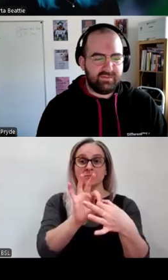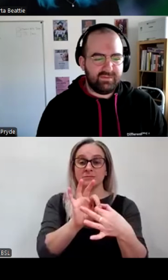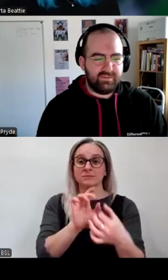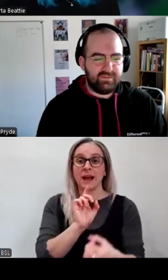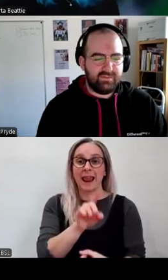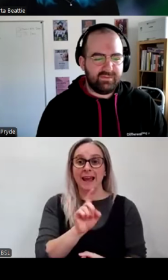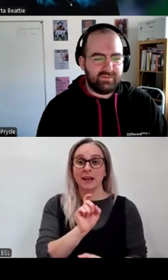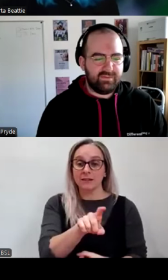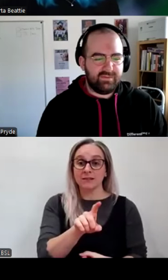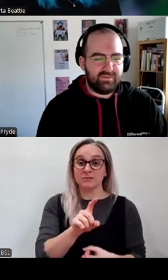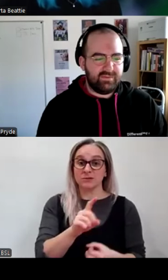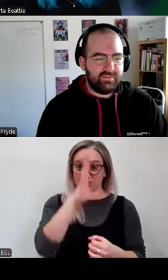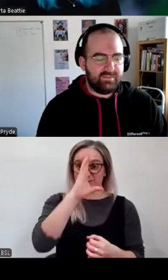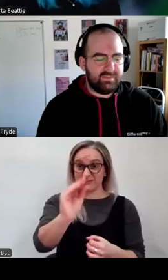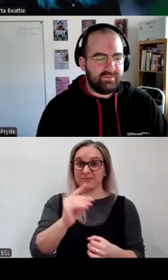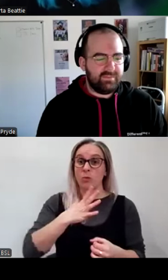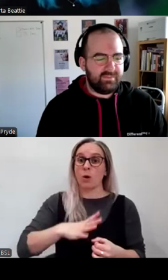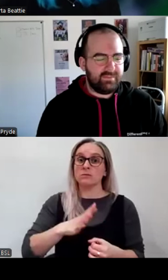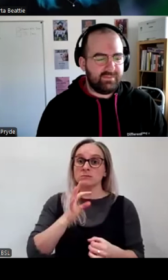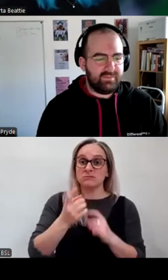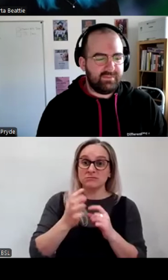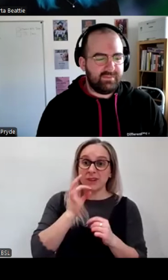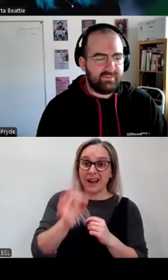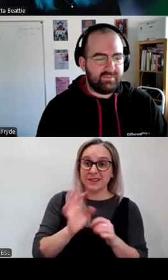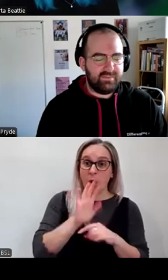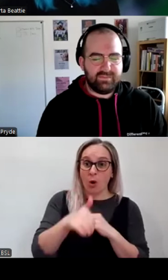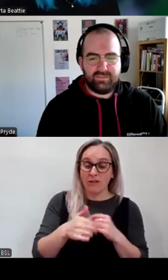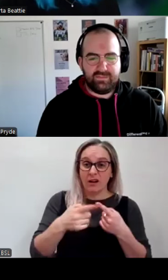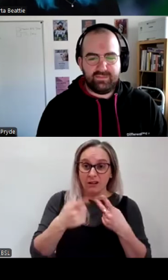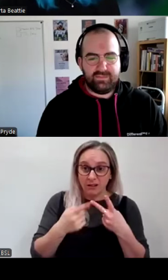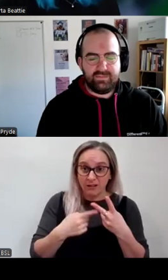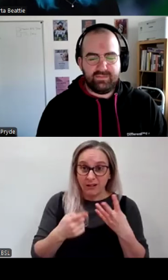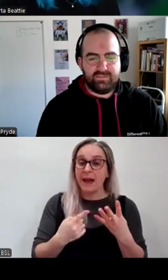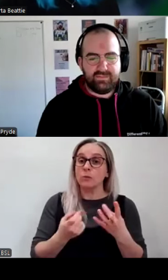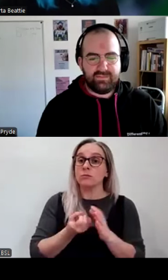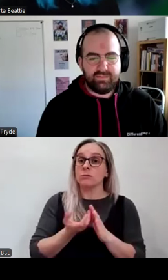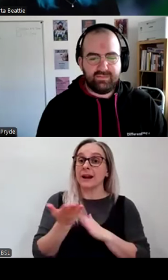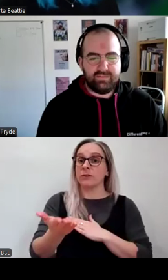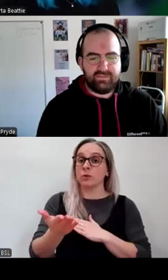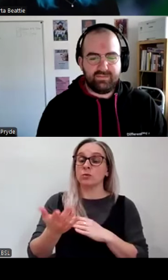what you'd like to talk about. Then we'll get back to you with a link where you can pick a time and a date to chat to one of our tech champions.